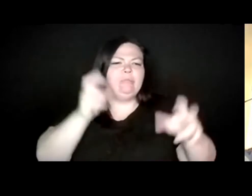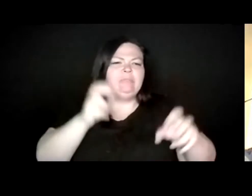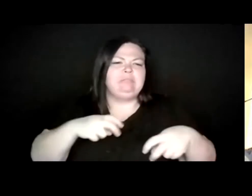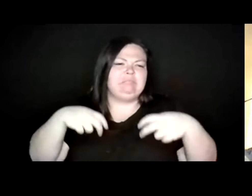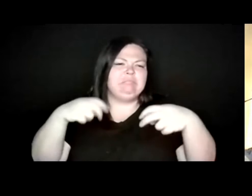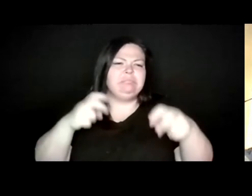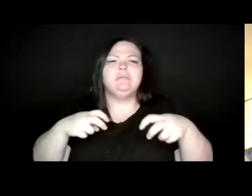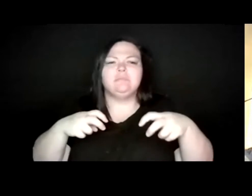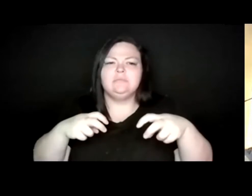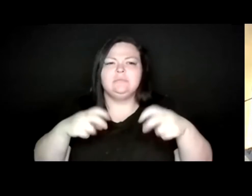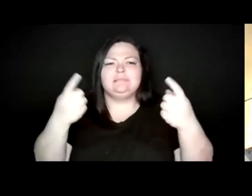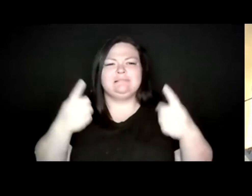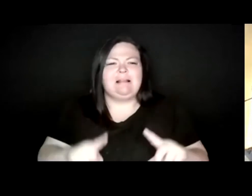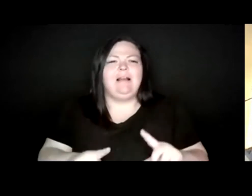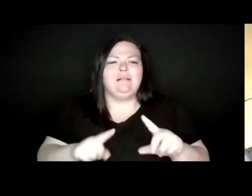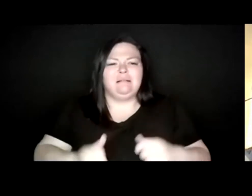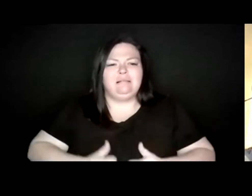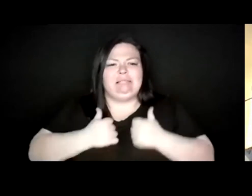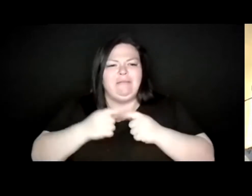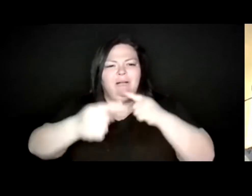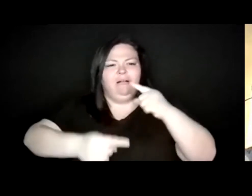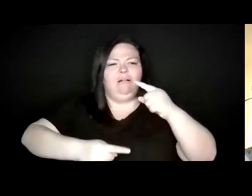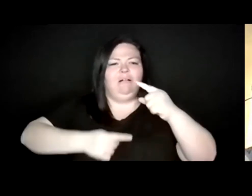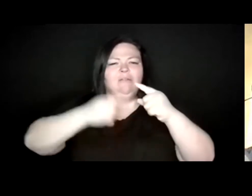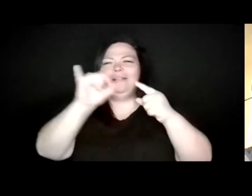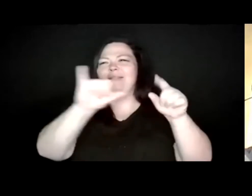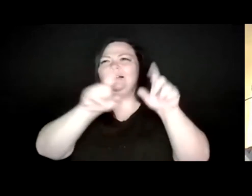Mistook the curvaceous lifecycle/ of a star for simple weakness.//